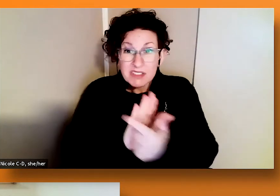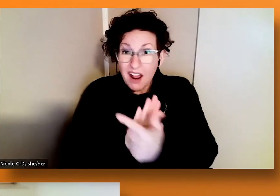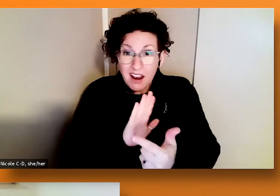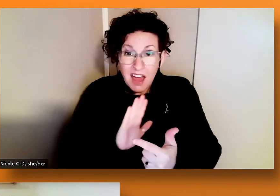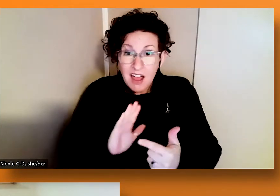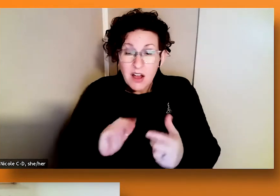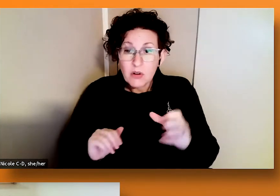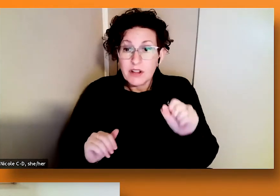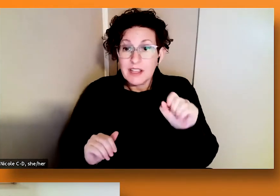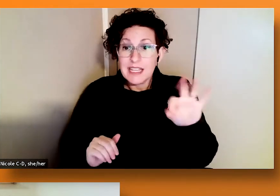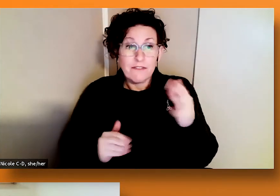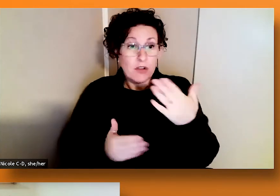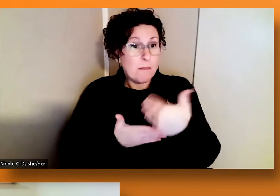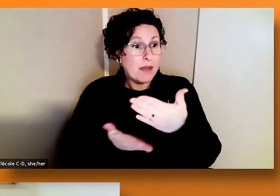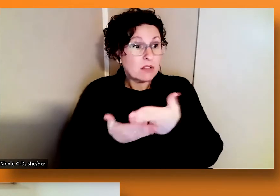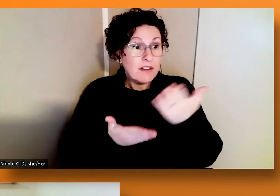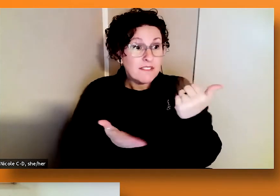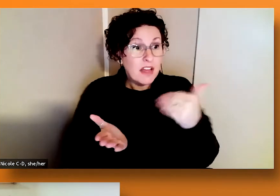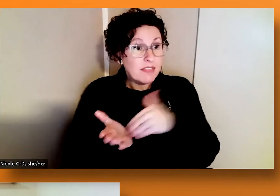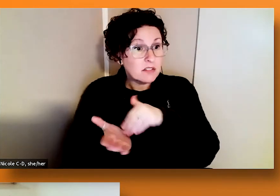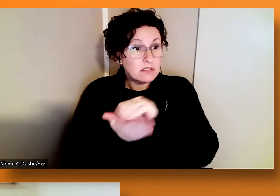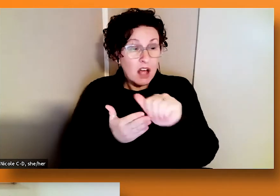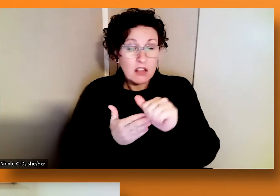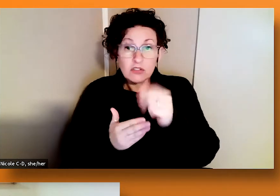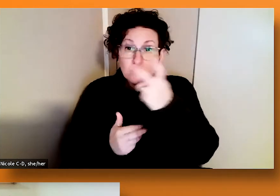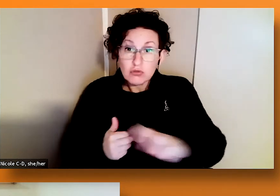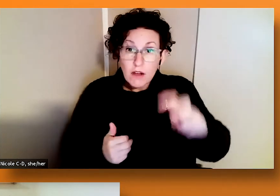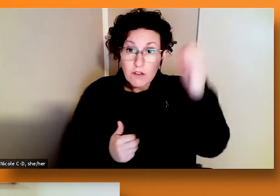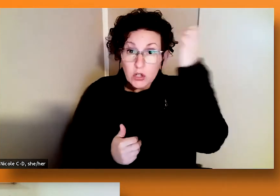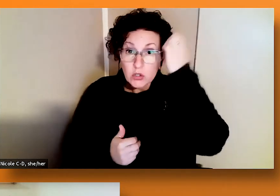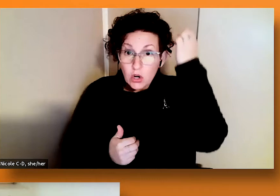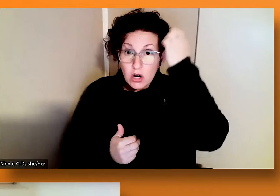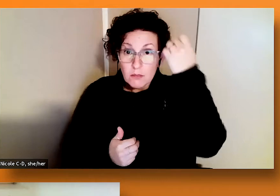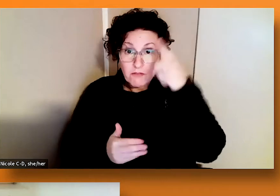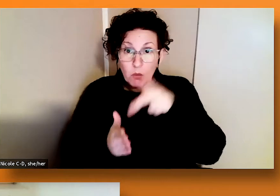If you budgeted $15,000 in travel to go to Europe